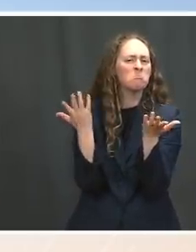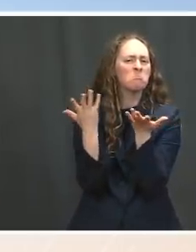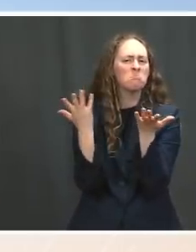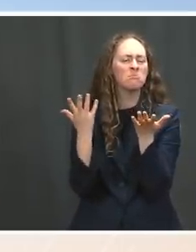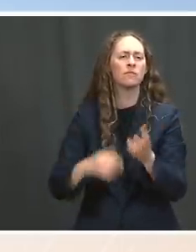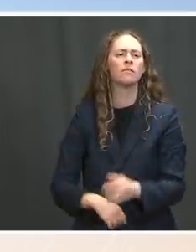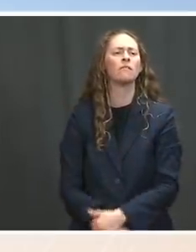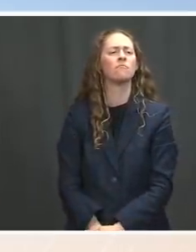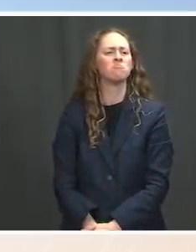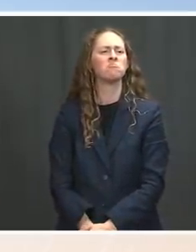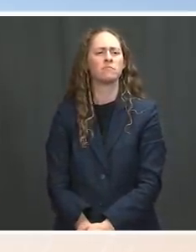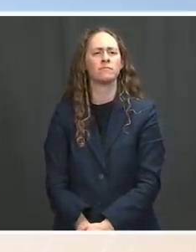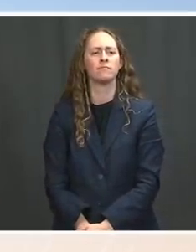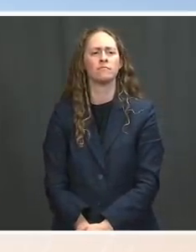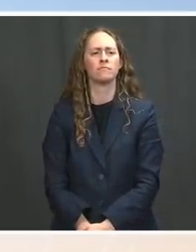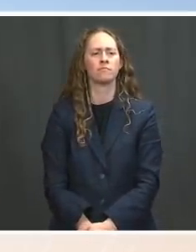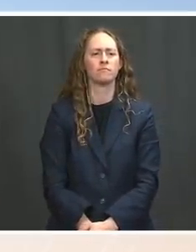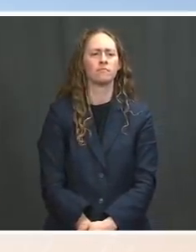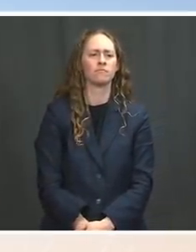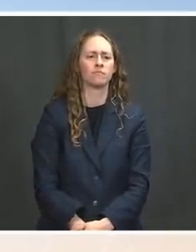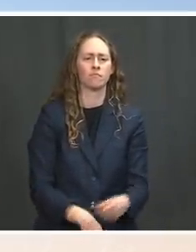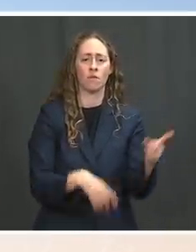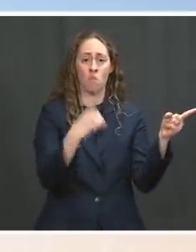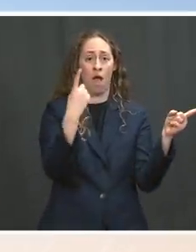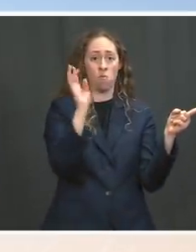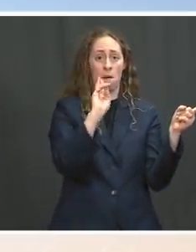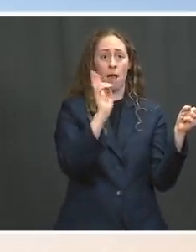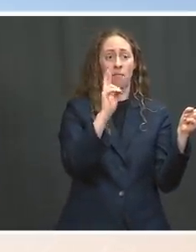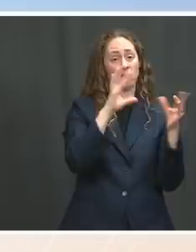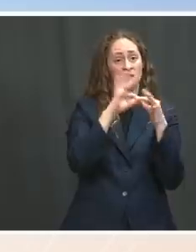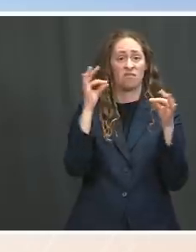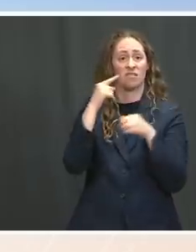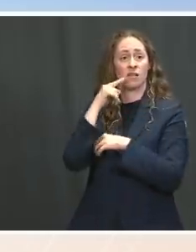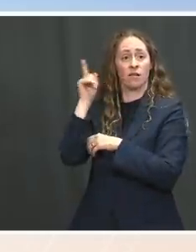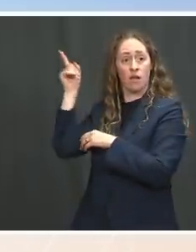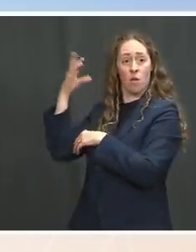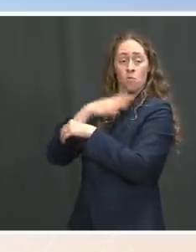"If the White House isn't prepared to come down on its overall number or change the funding structure,